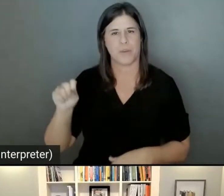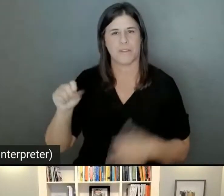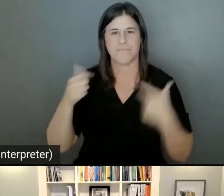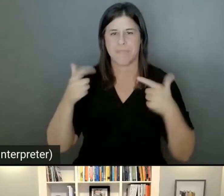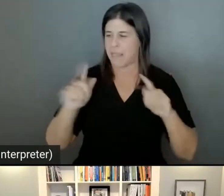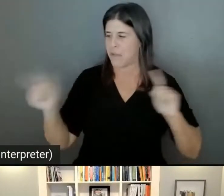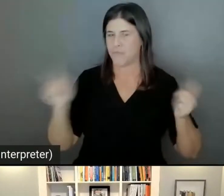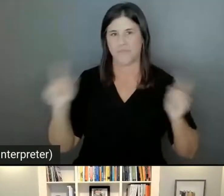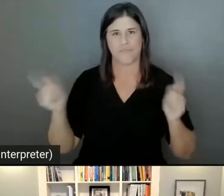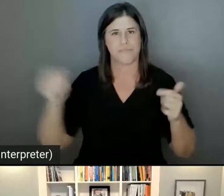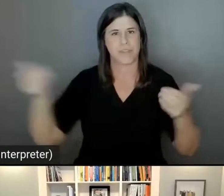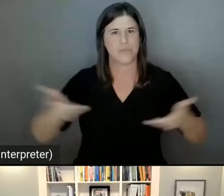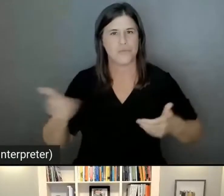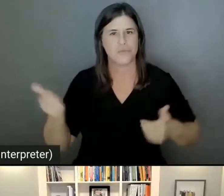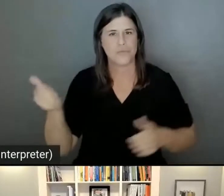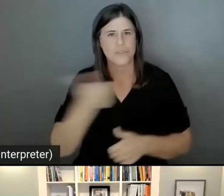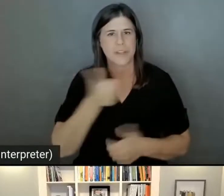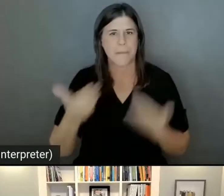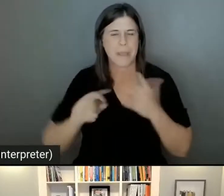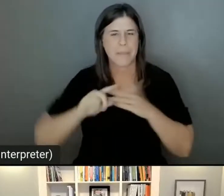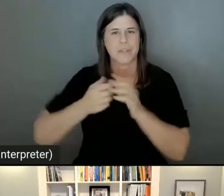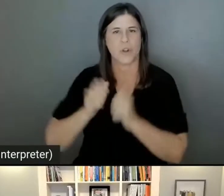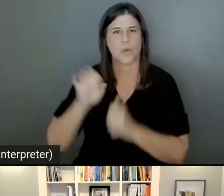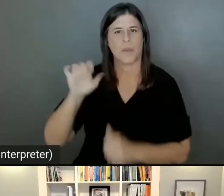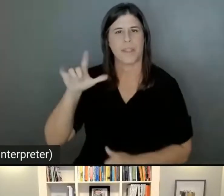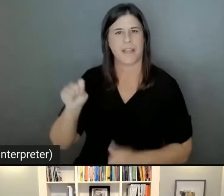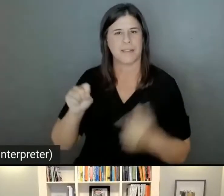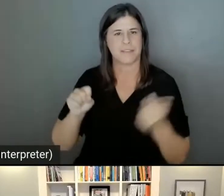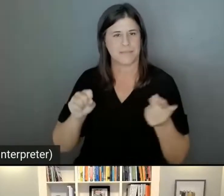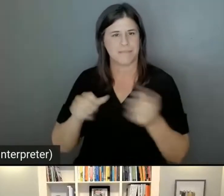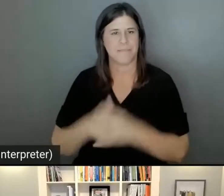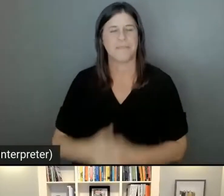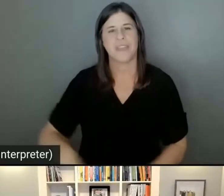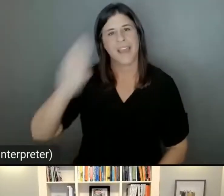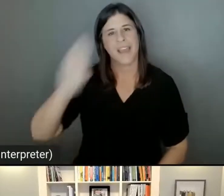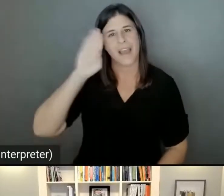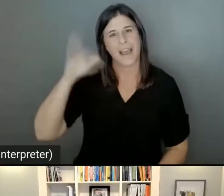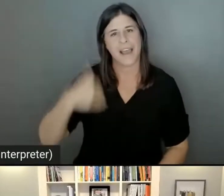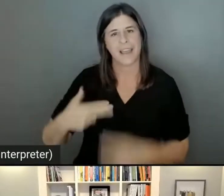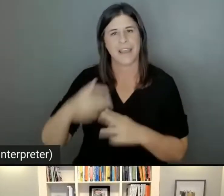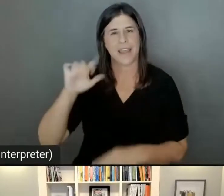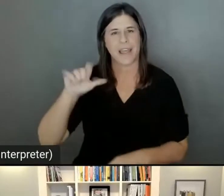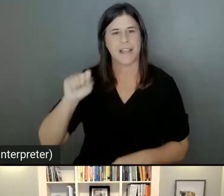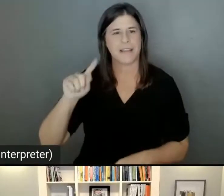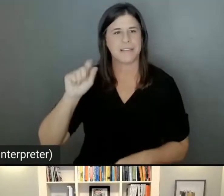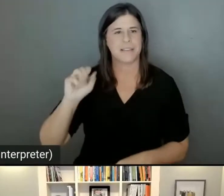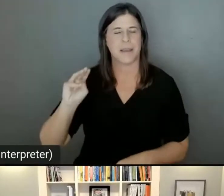maybe starting with Ellis right below me. Hey, I'm Ellis Tarn. I'm a senior software engineer at AWS.